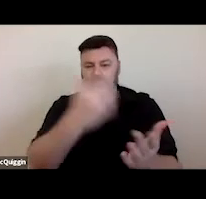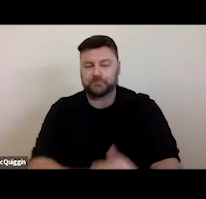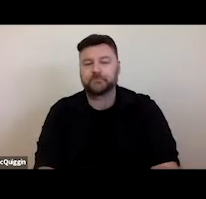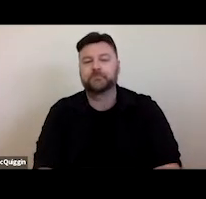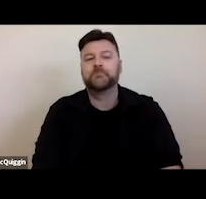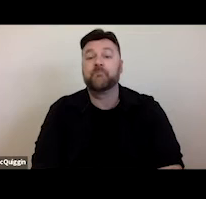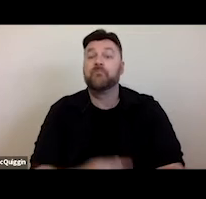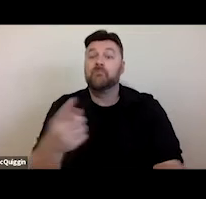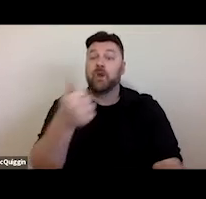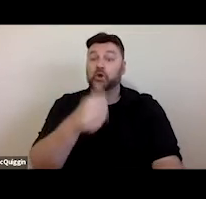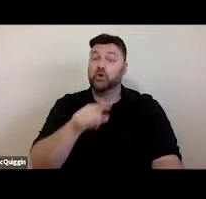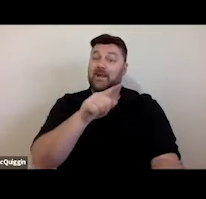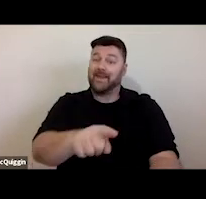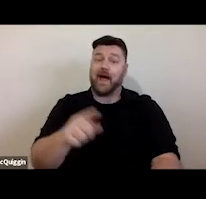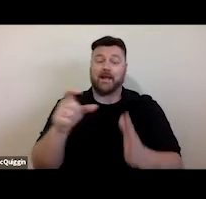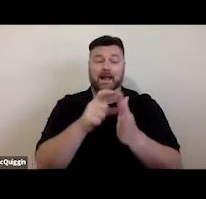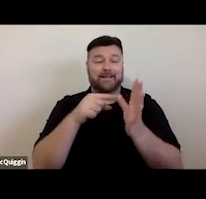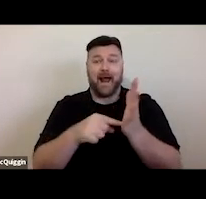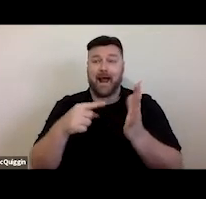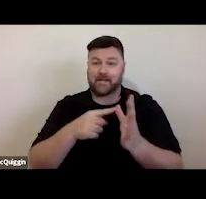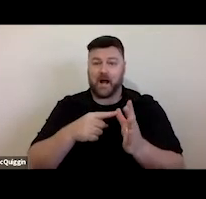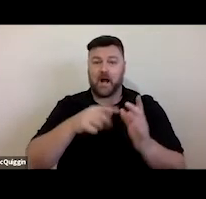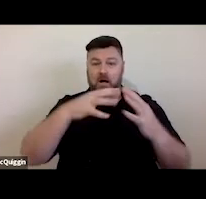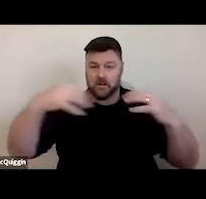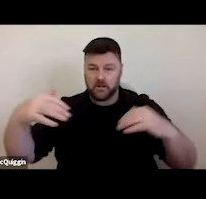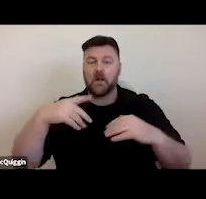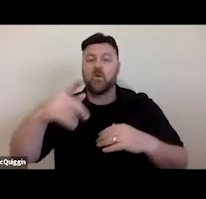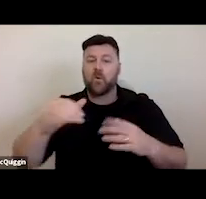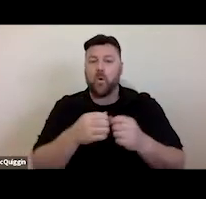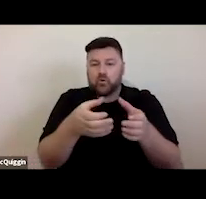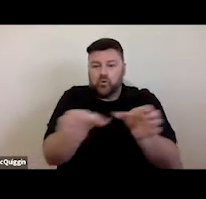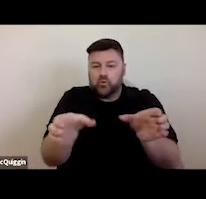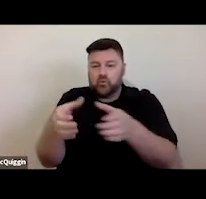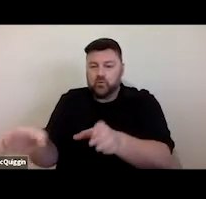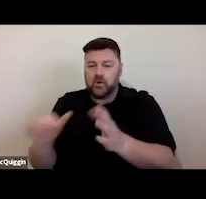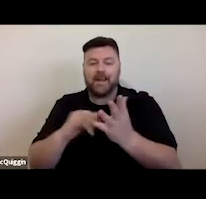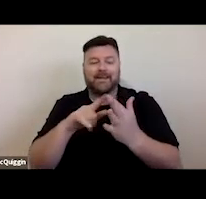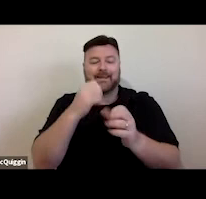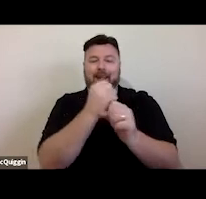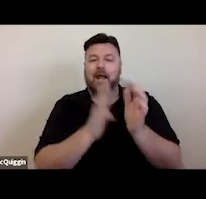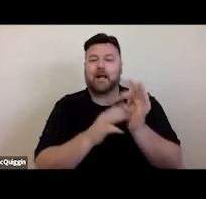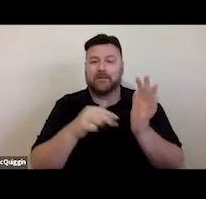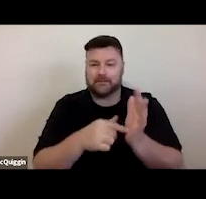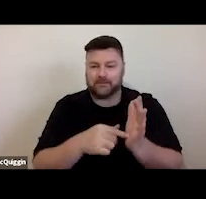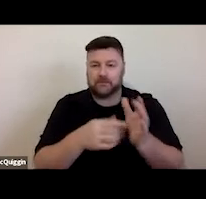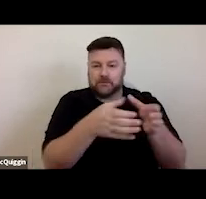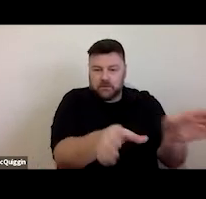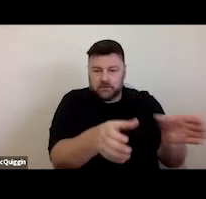They use the big data to segment what they call a psychographic. This is what the platforms are using.